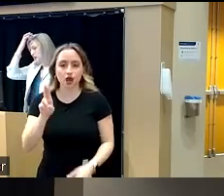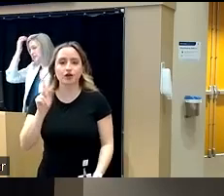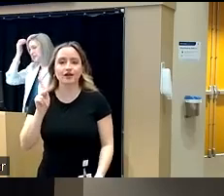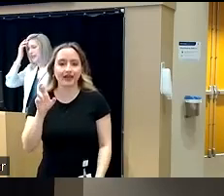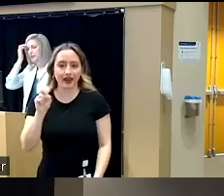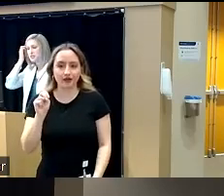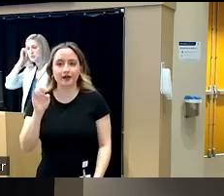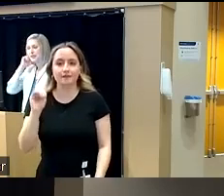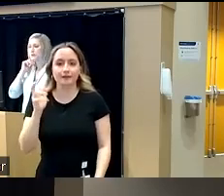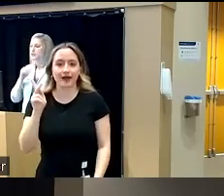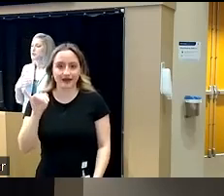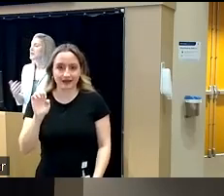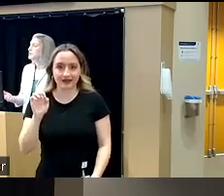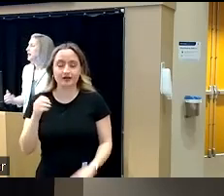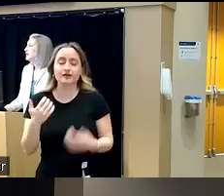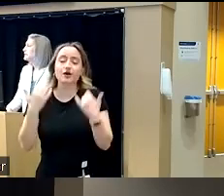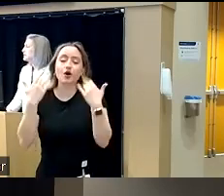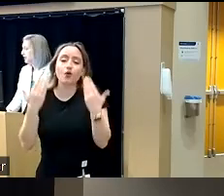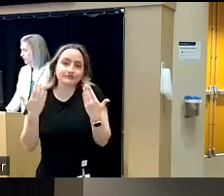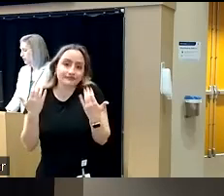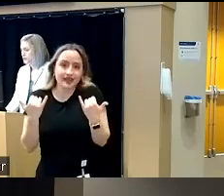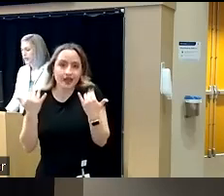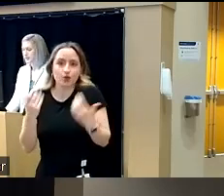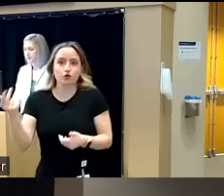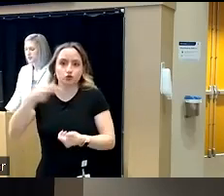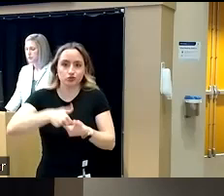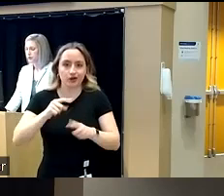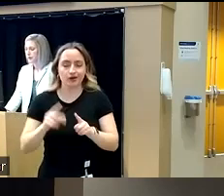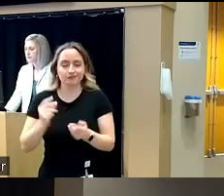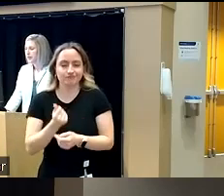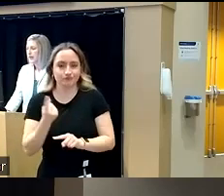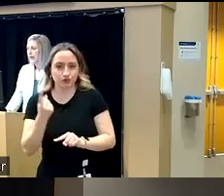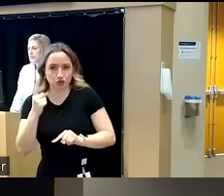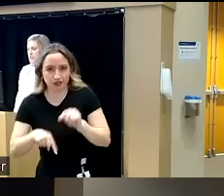to join us today but she was unable to Dr Mackey myself are the co-directors of this program and